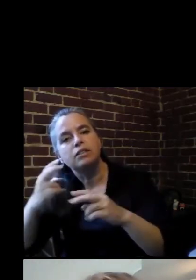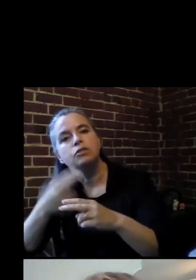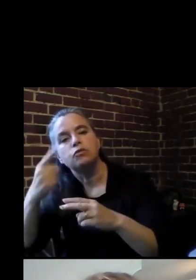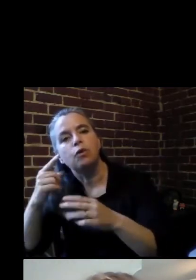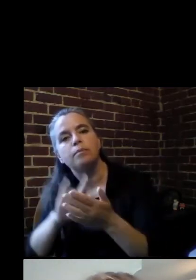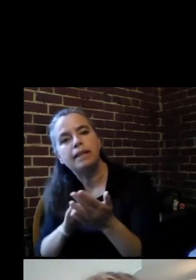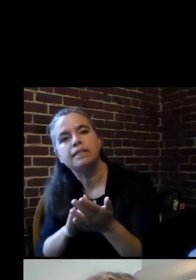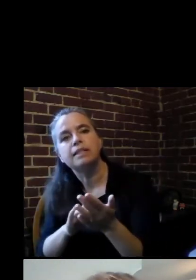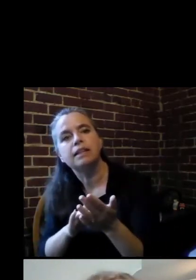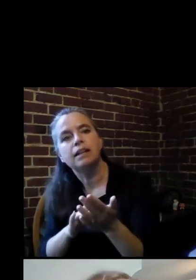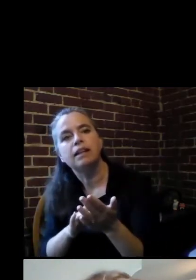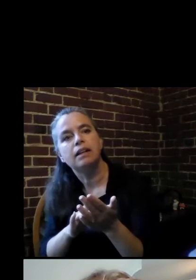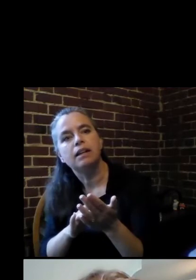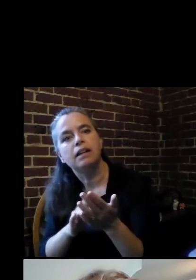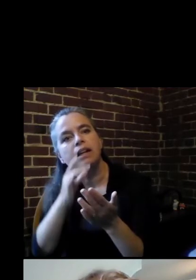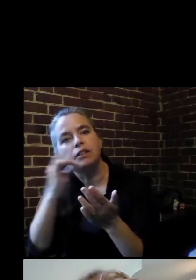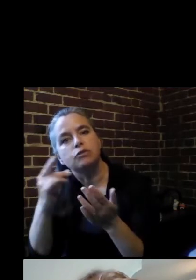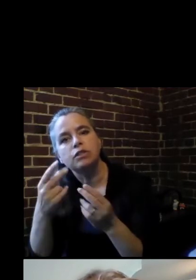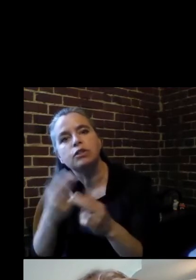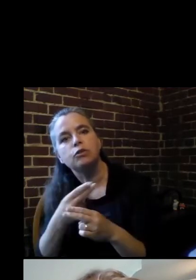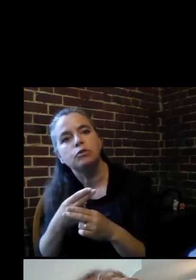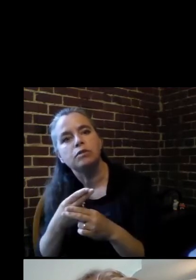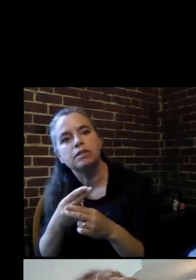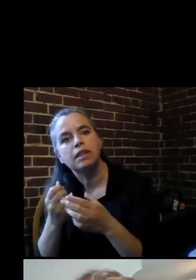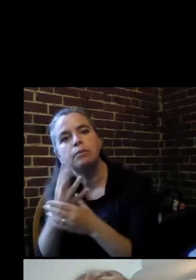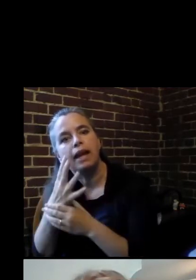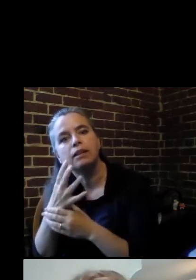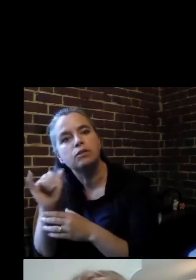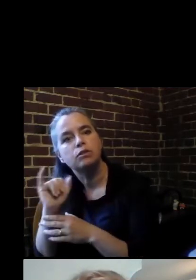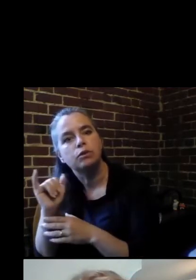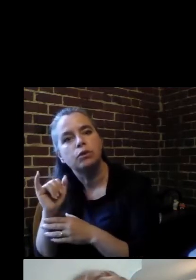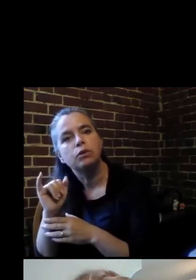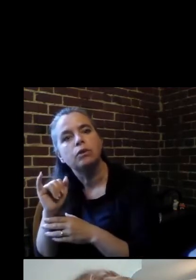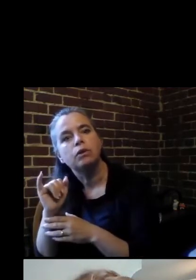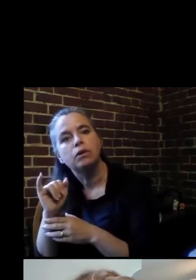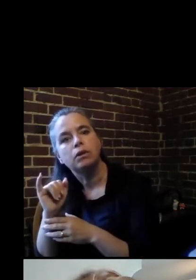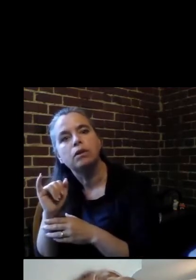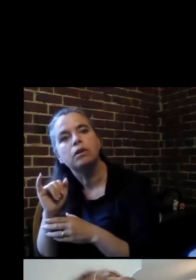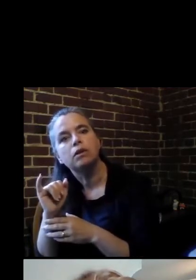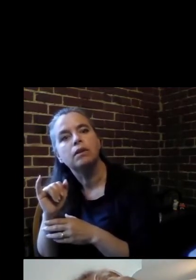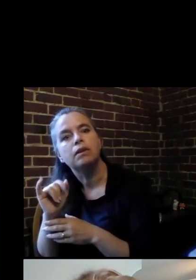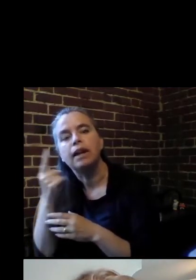So it's a really interesting use of -- of those plants as well. Besides just for consumption.